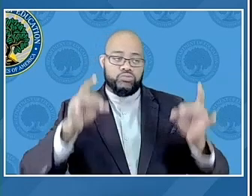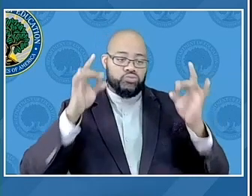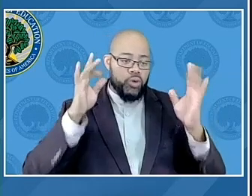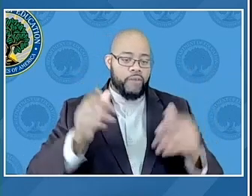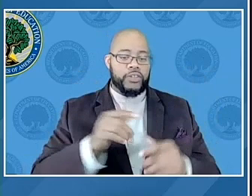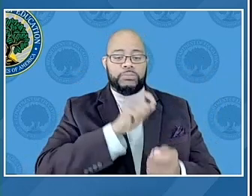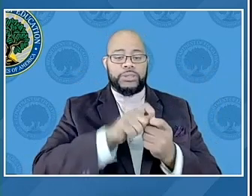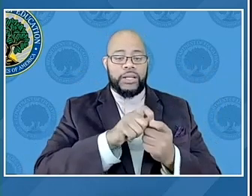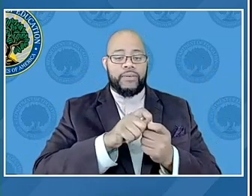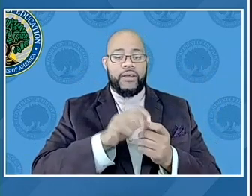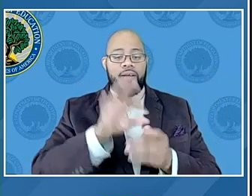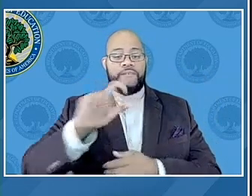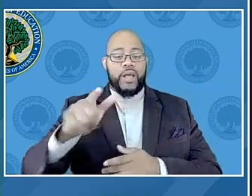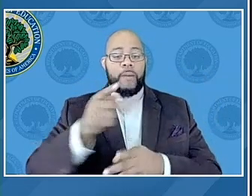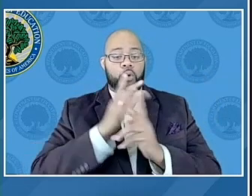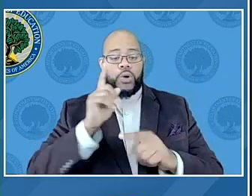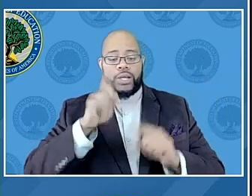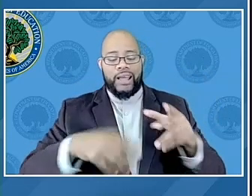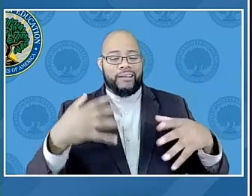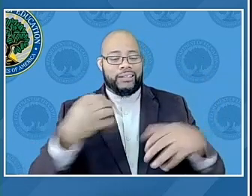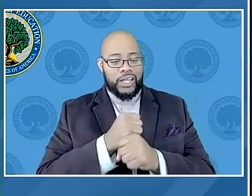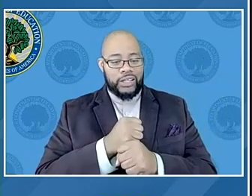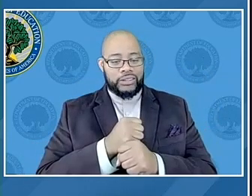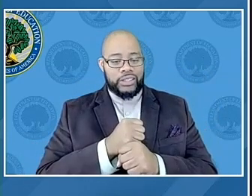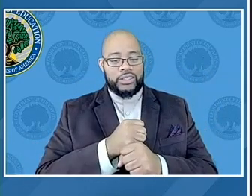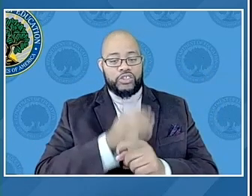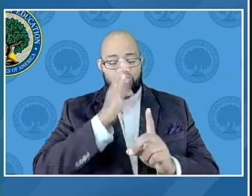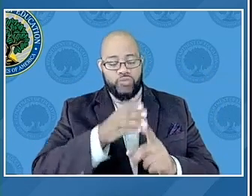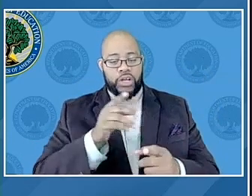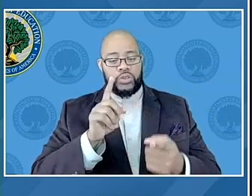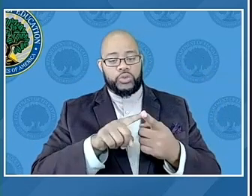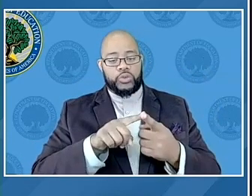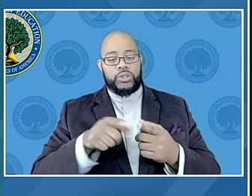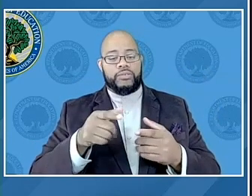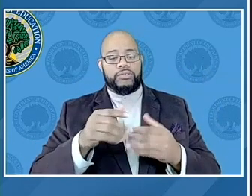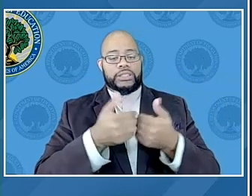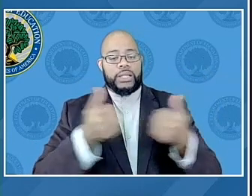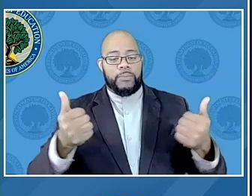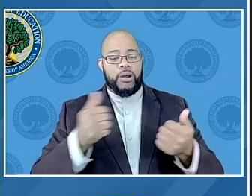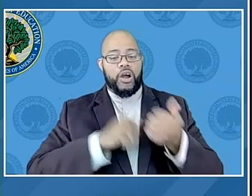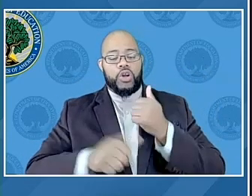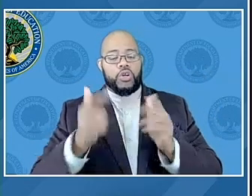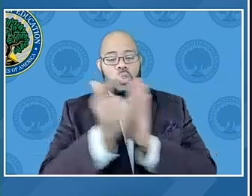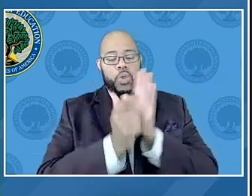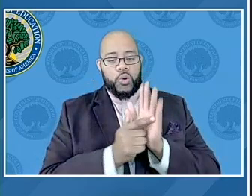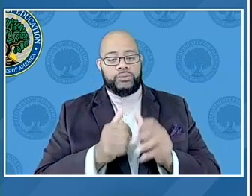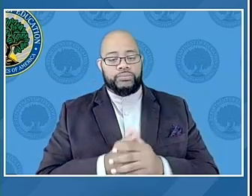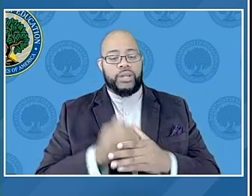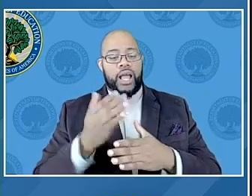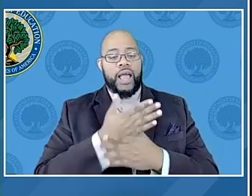borrowers who cannot consolidate direct until they have separated under the law. The average joint borrower has paid for